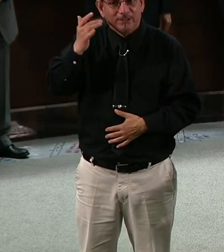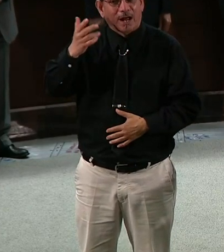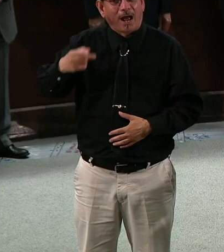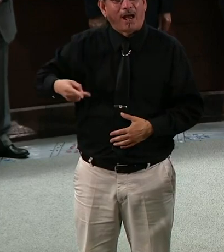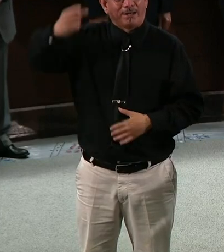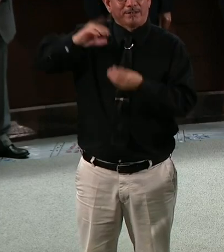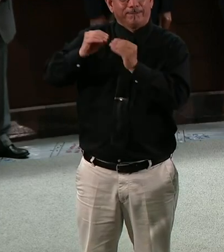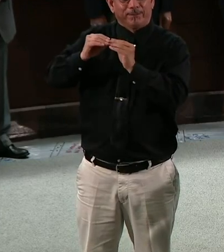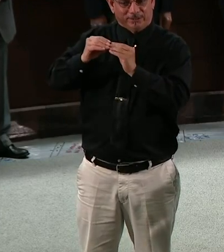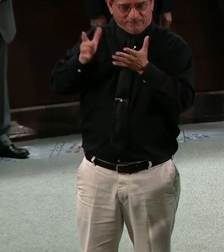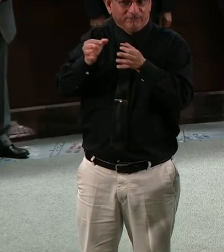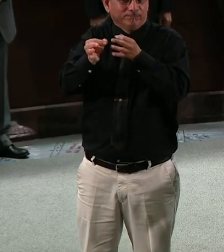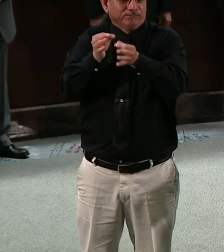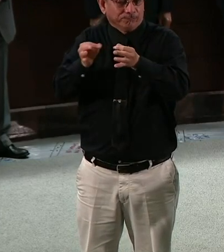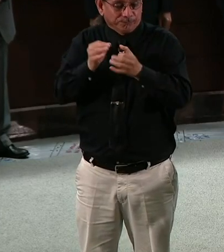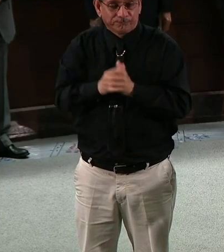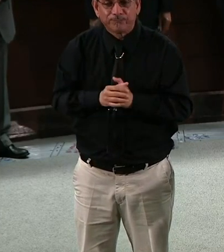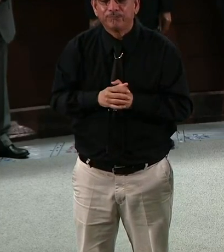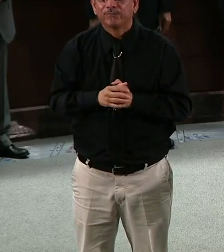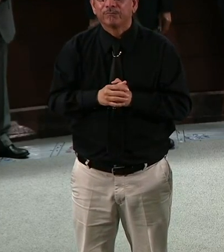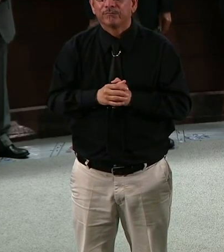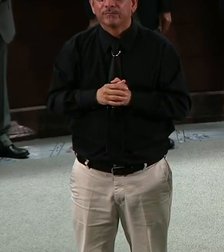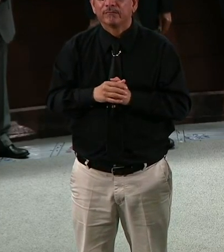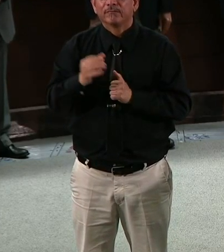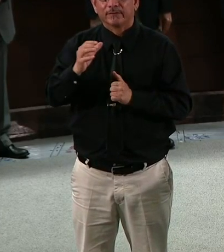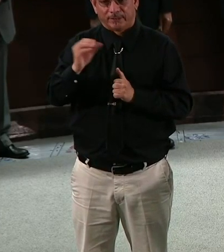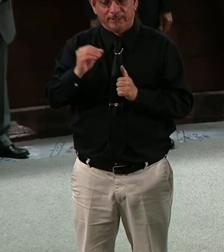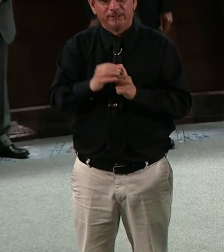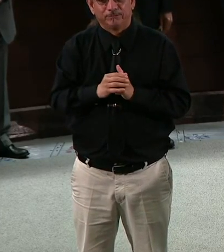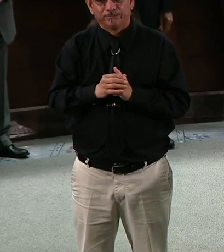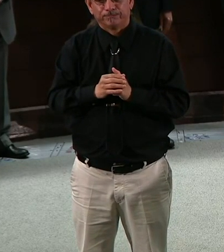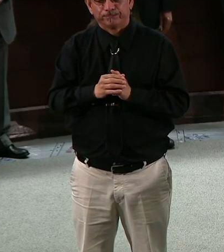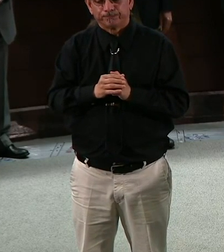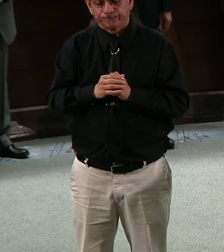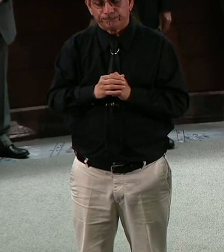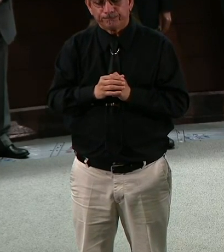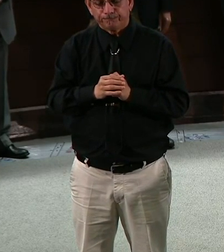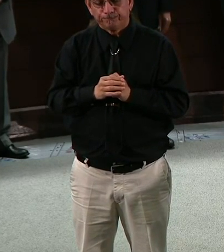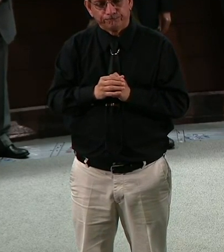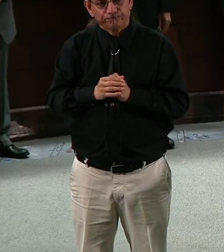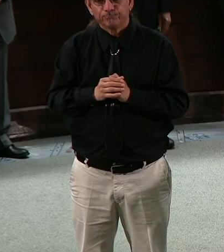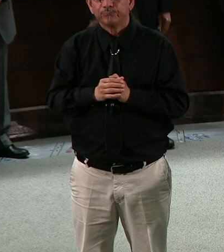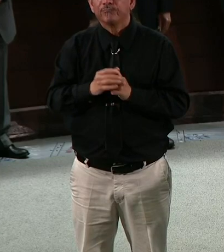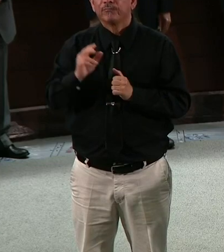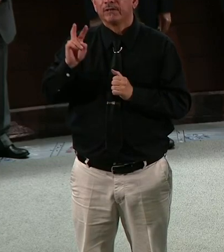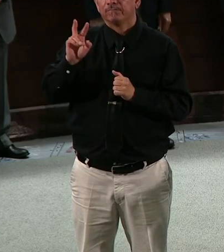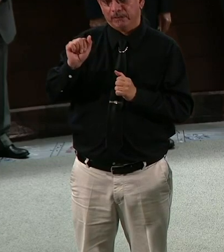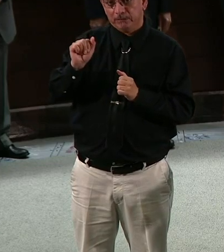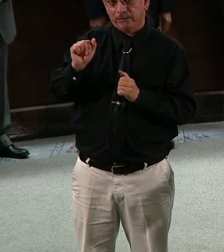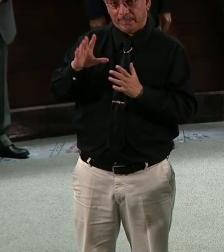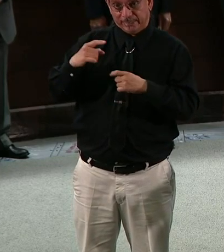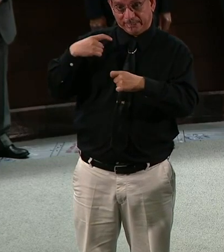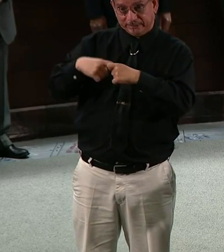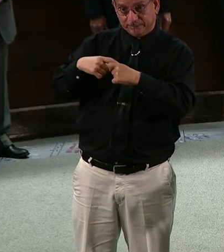THE SPY A TO OF SO BUT THAT PAY